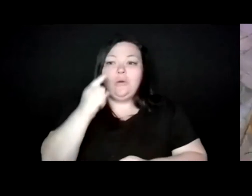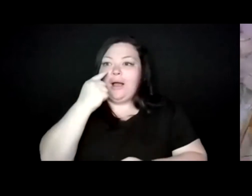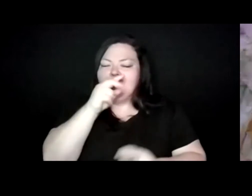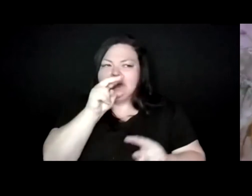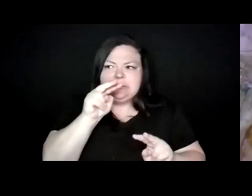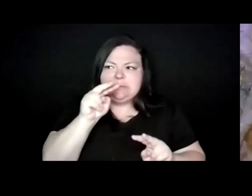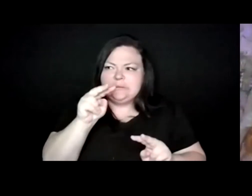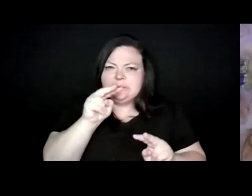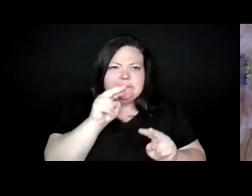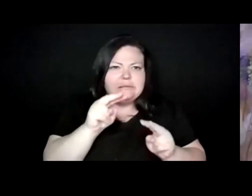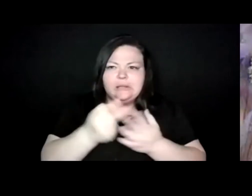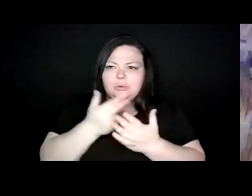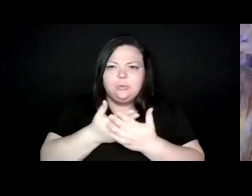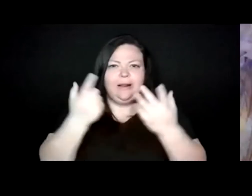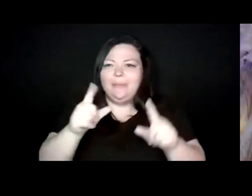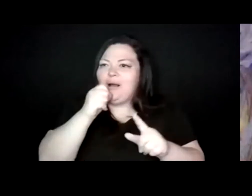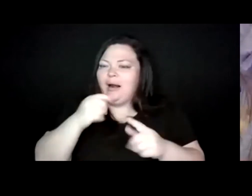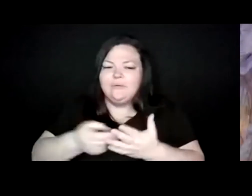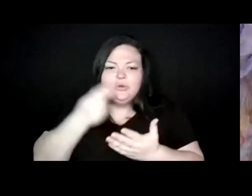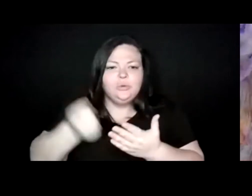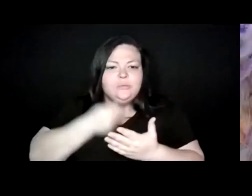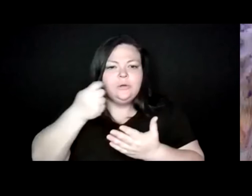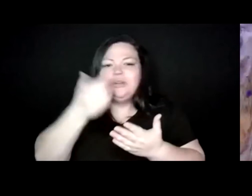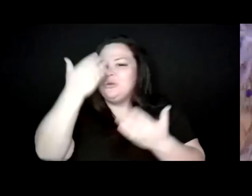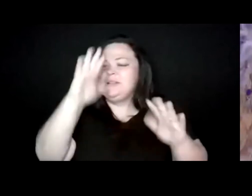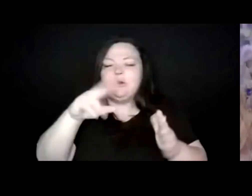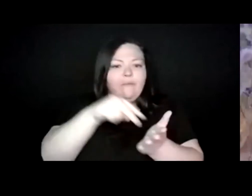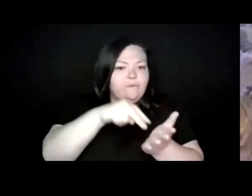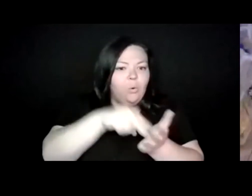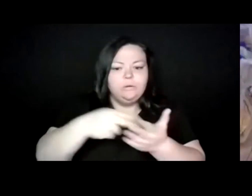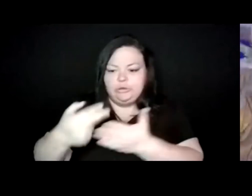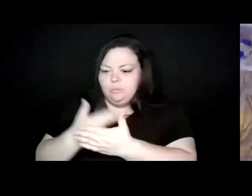even when there is no soup. you didn’t know forks and spoons were not married to the plate